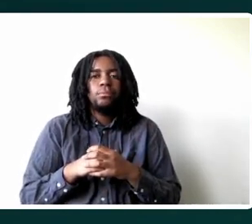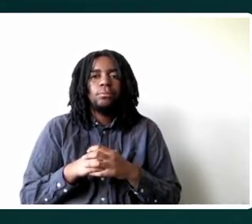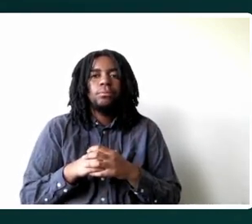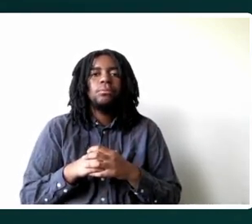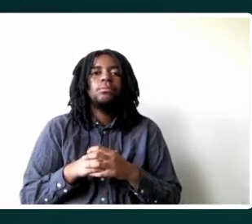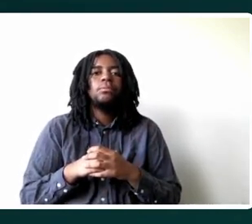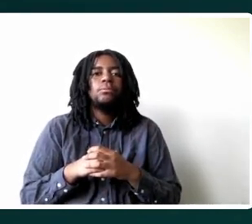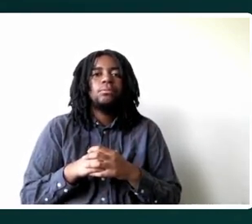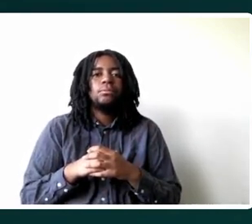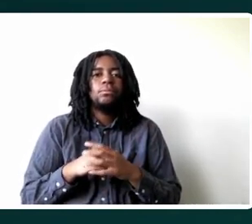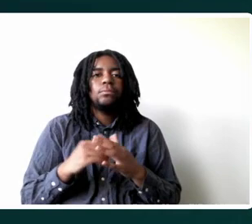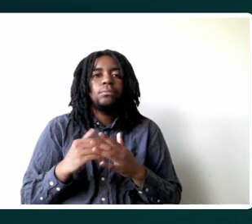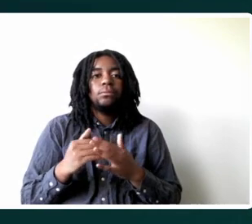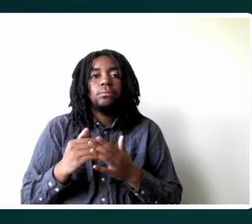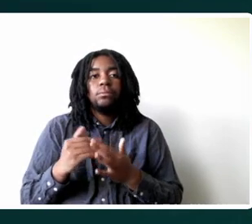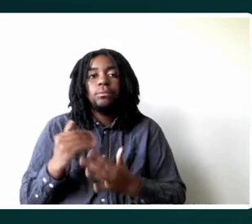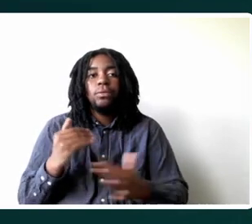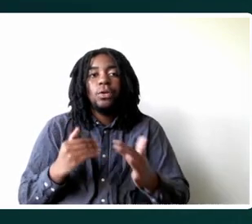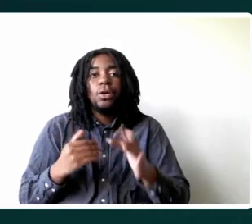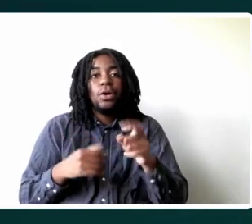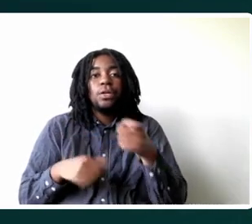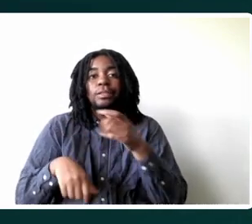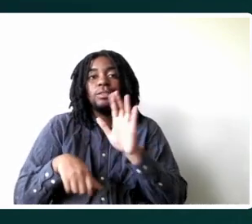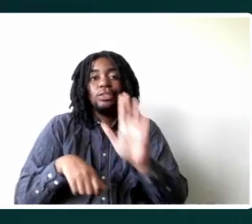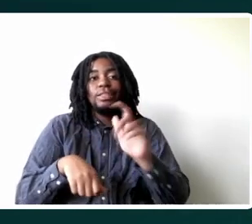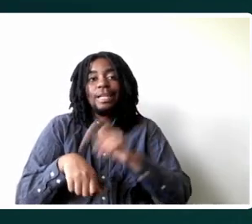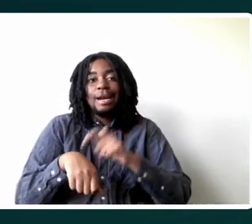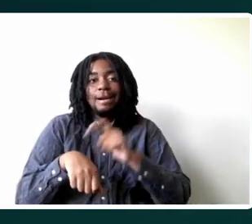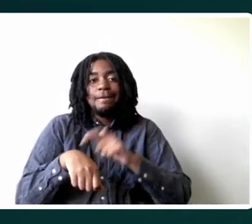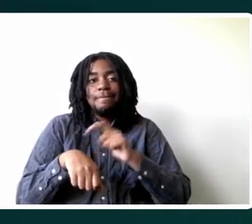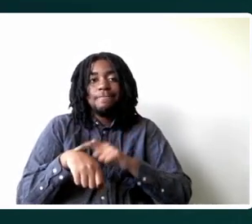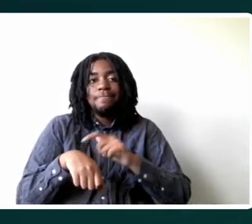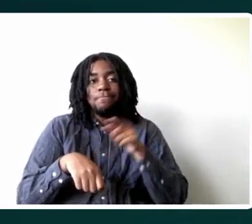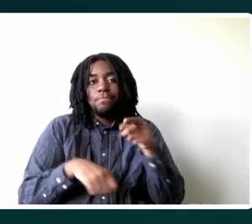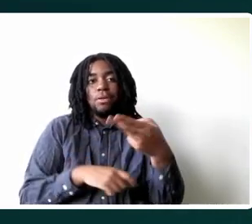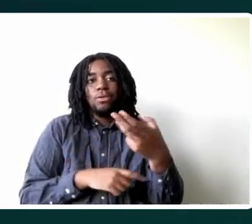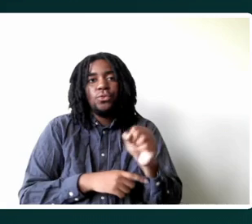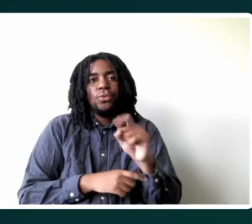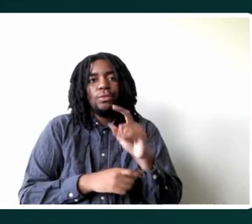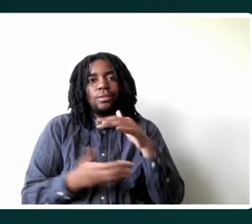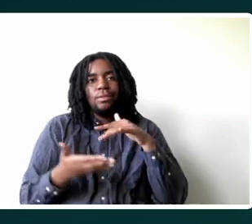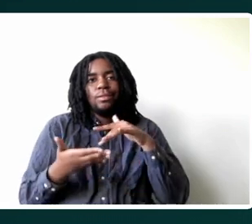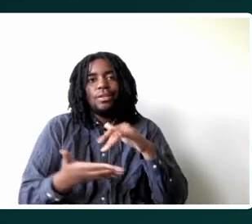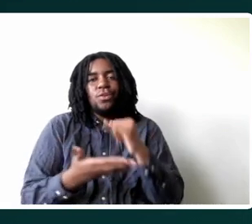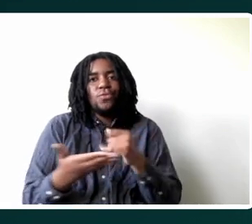time at Armstrong High School, as in studying art there, really laid the foundation for her life.